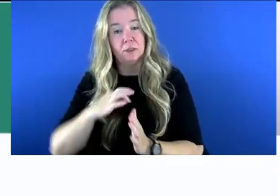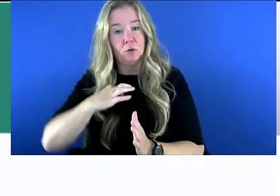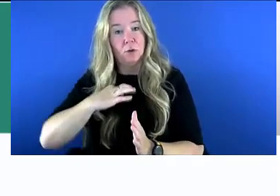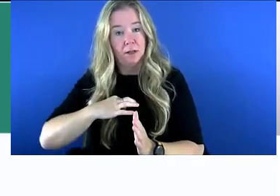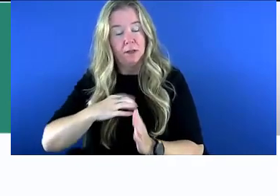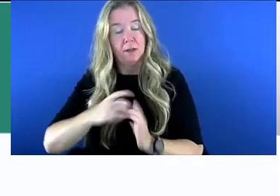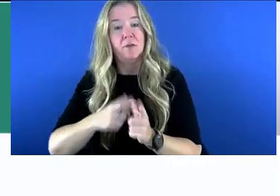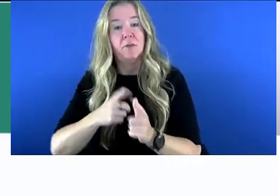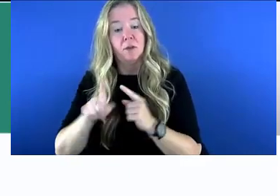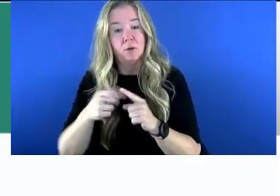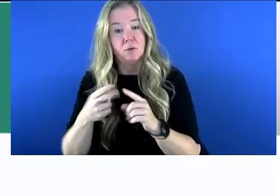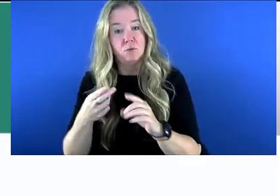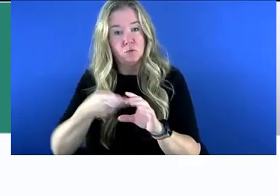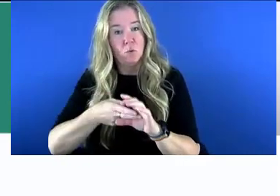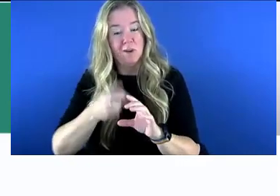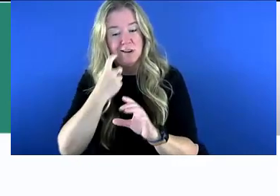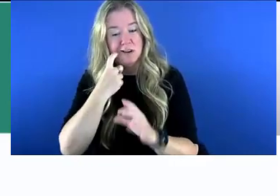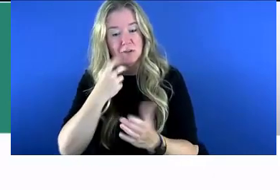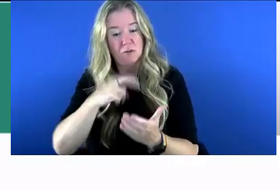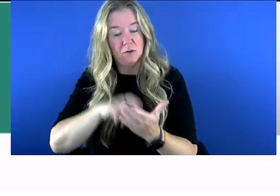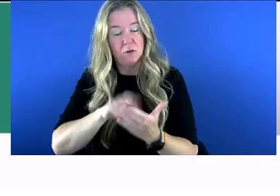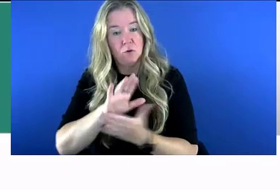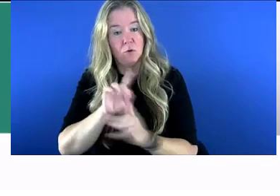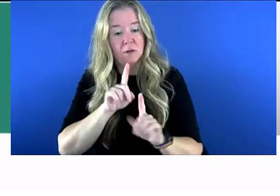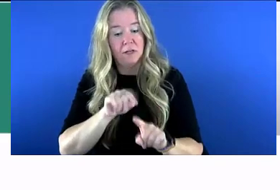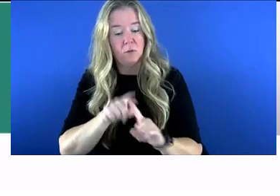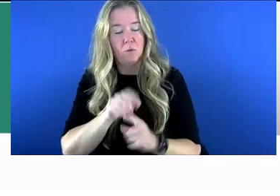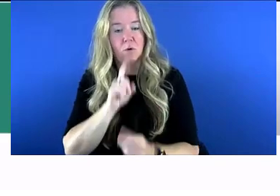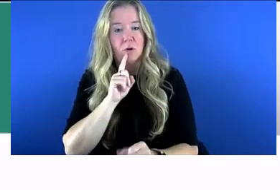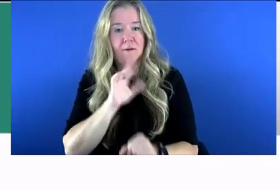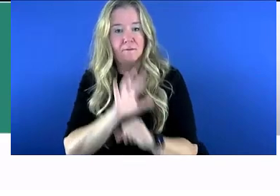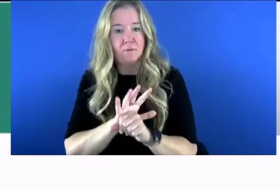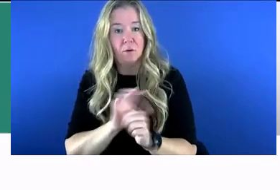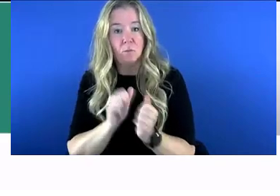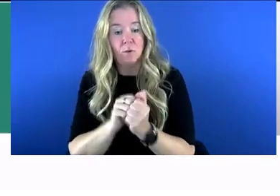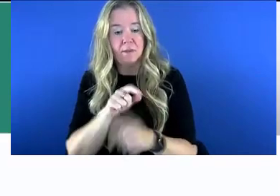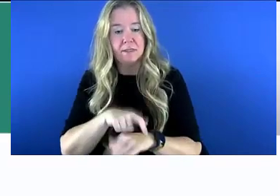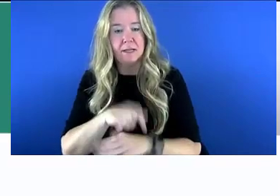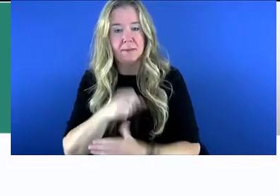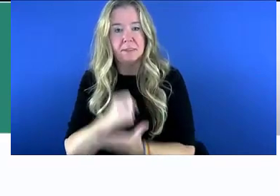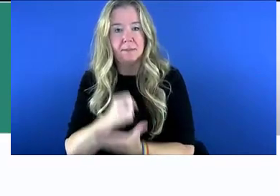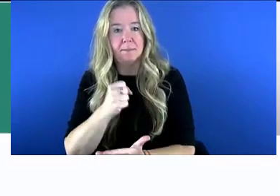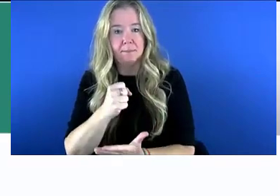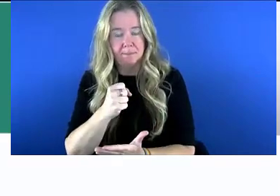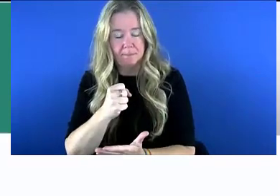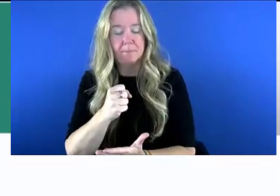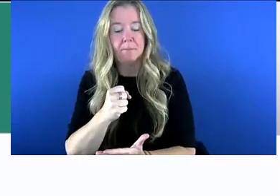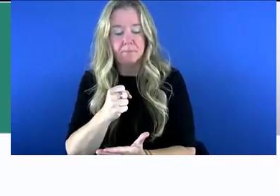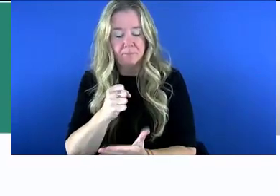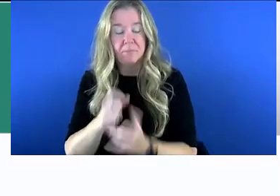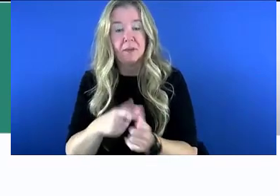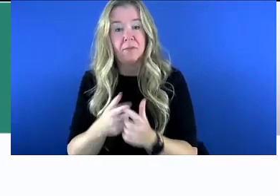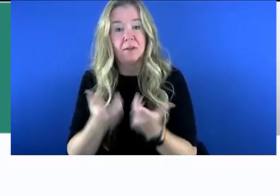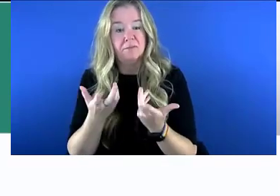when you joined, then your attendance will be confirmed via timestamp, and then at the end of today,